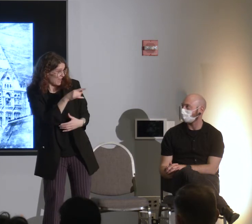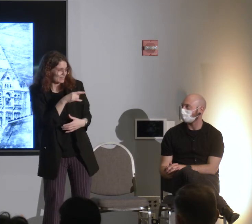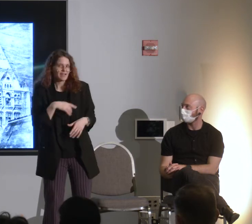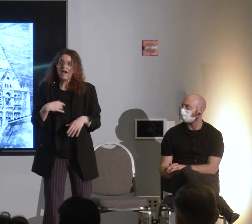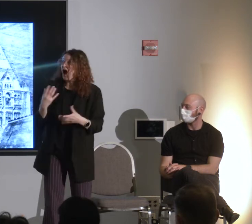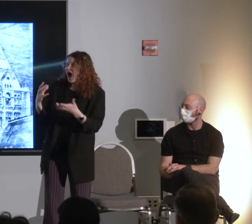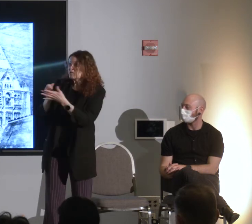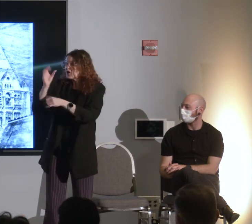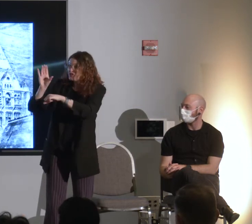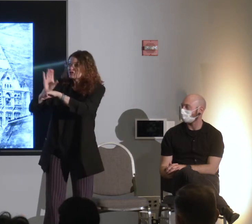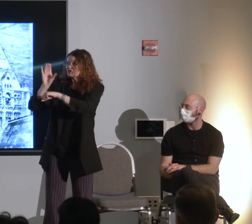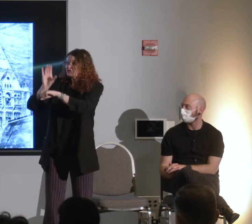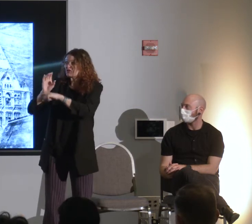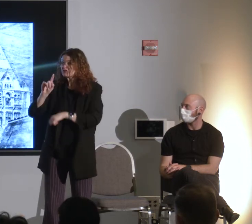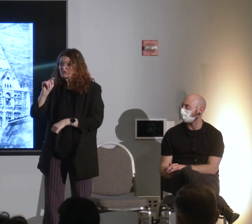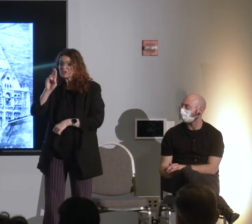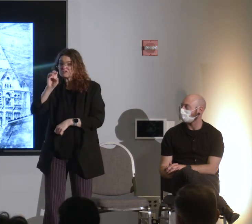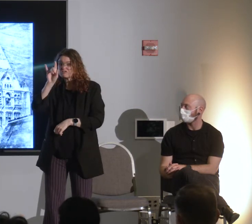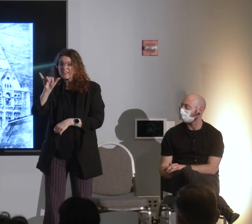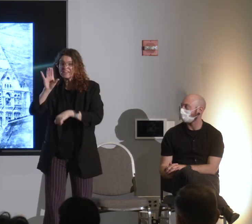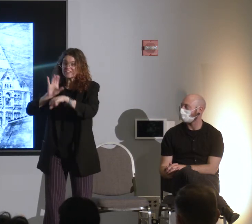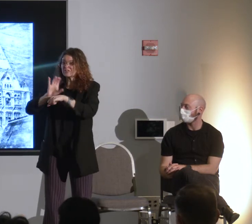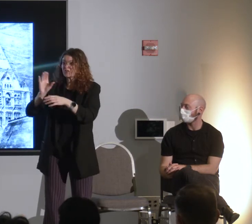Richardson exclaimed. "Trinity Church in Boston, I've got it!"